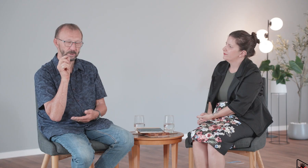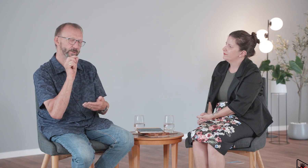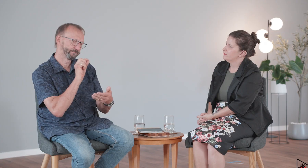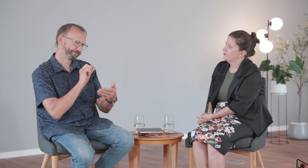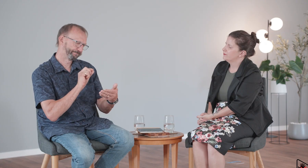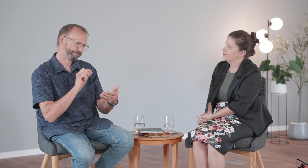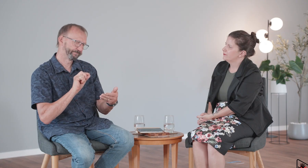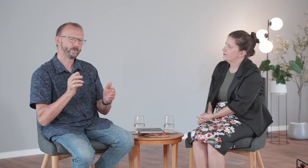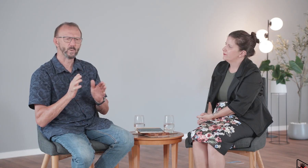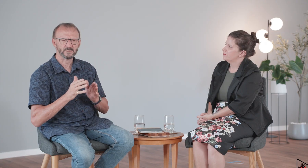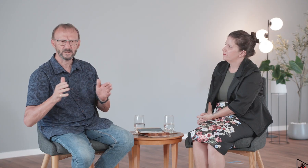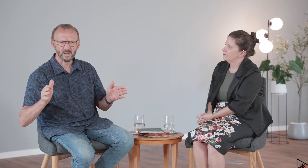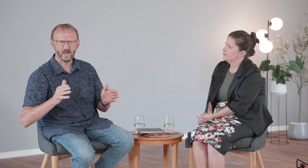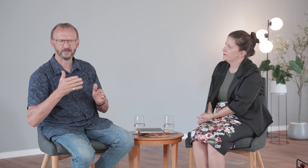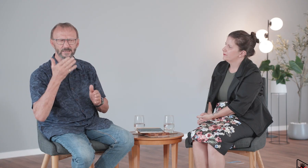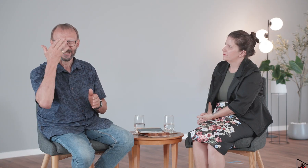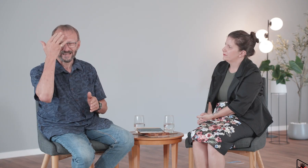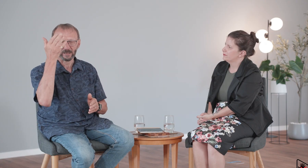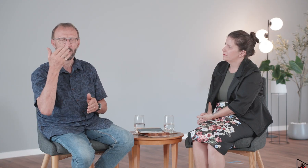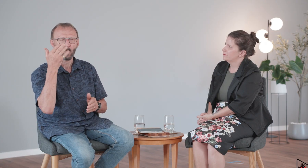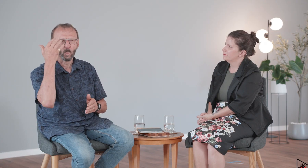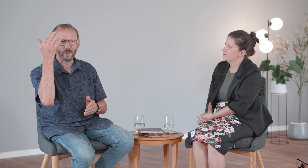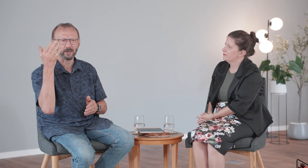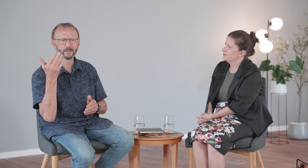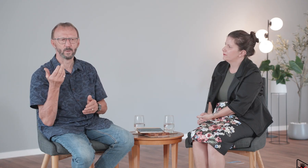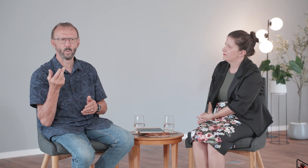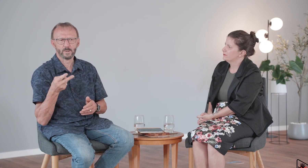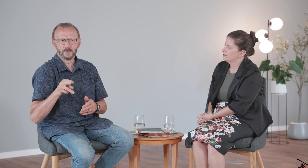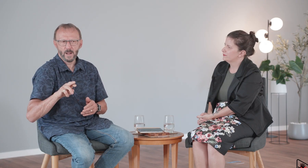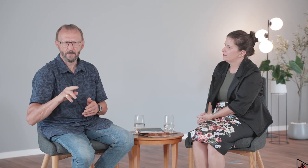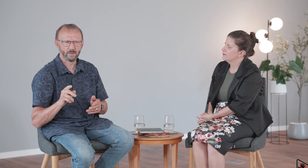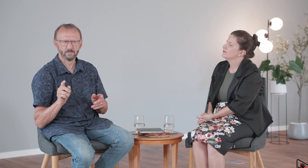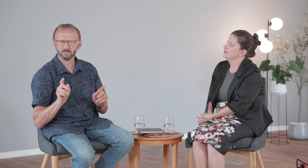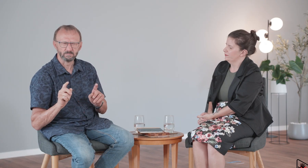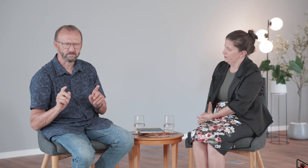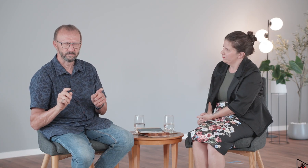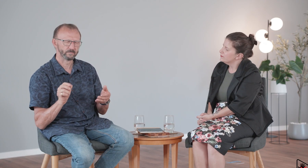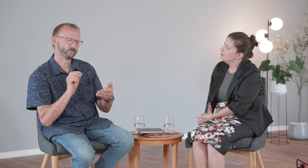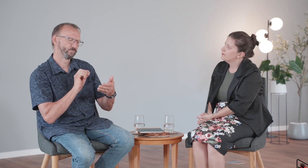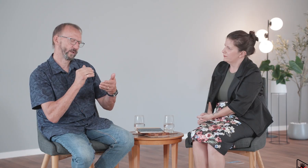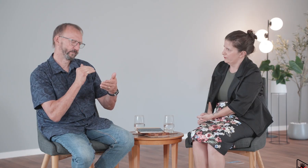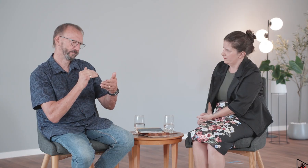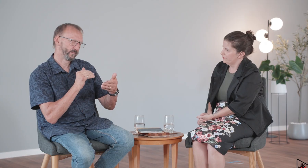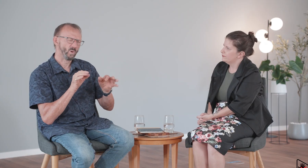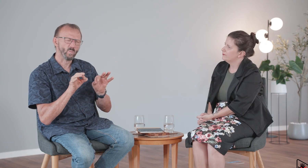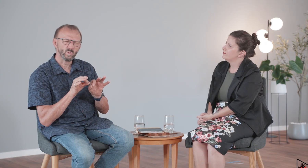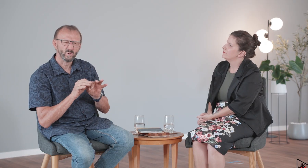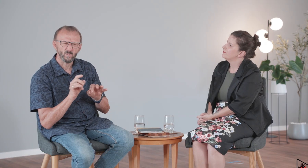like. We'll make a note of that. They'll choose a size, whether it's a King or a Queen or a Double,